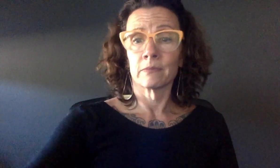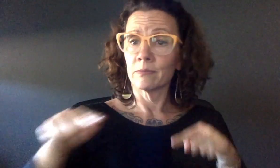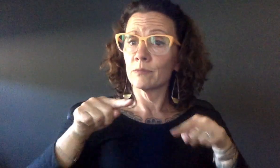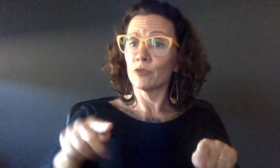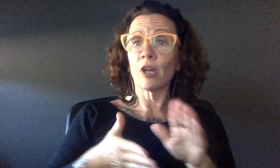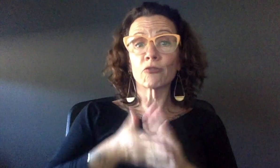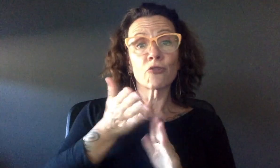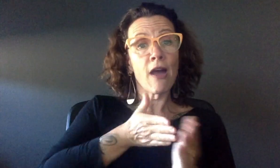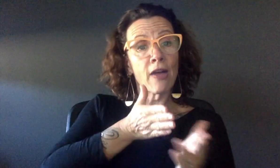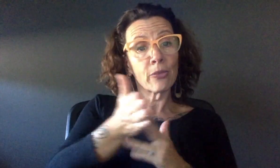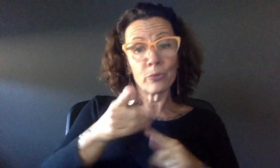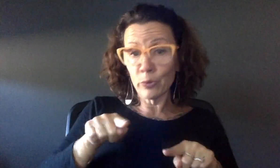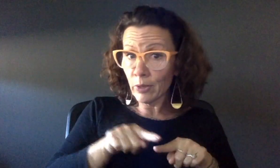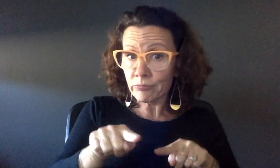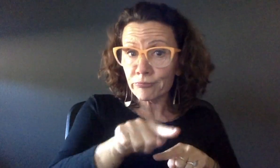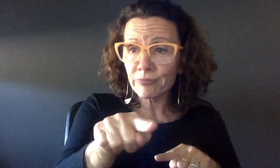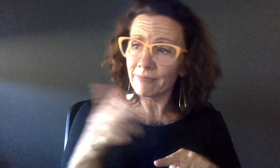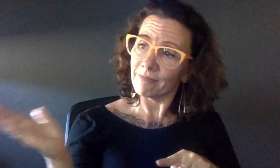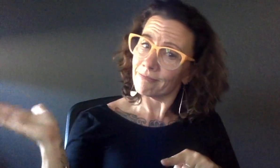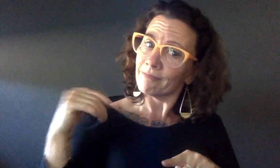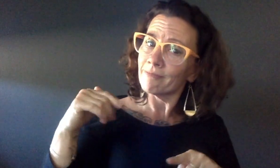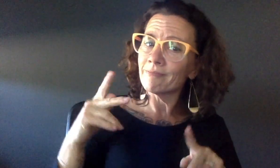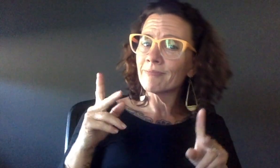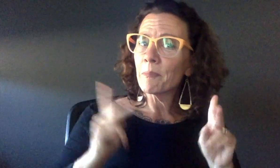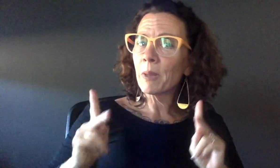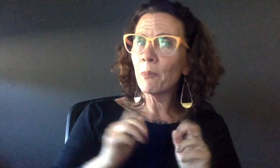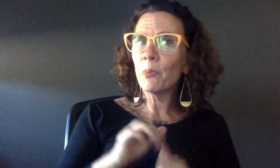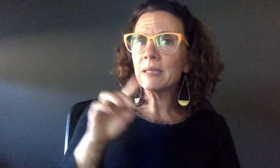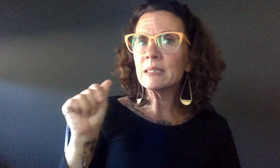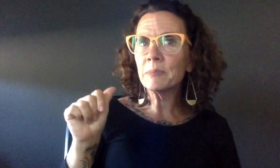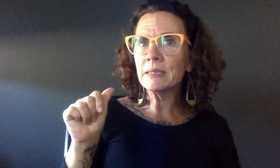Invite people with disabilities